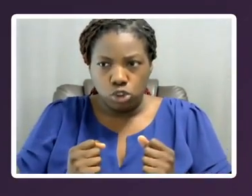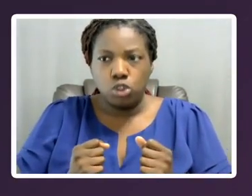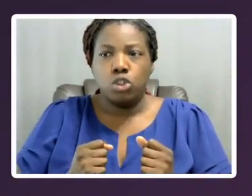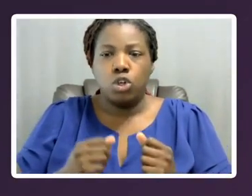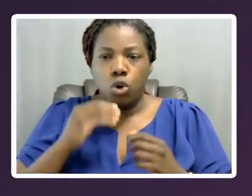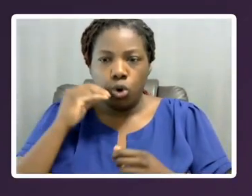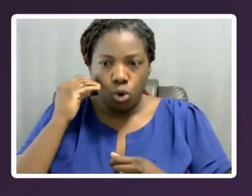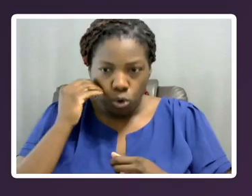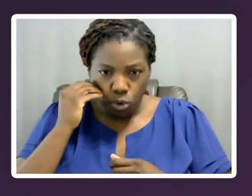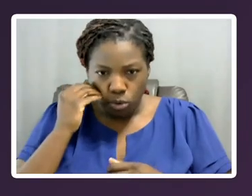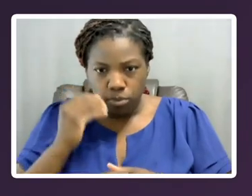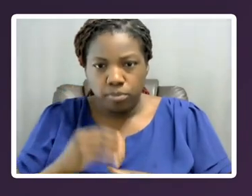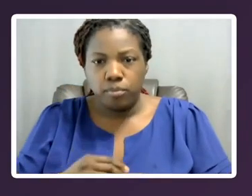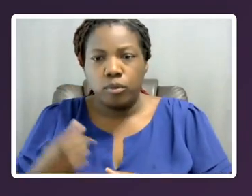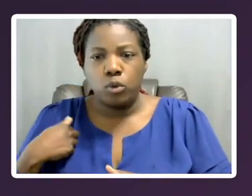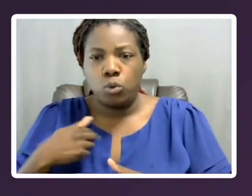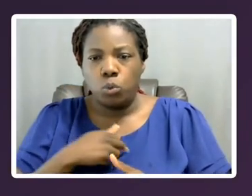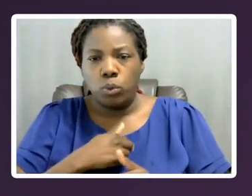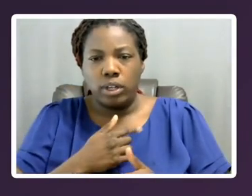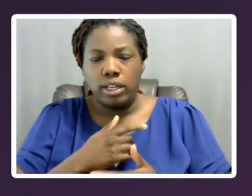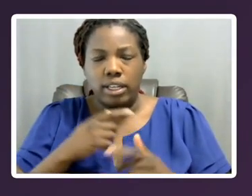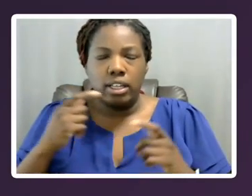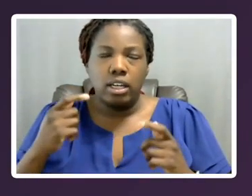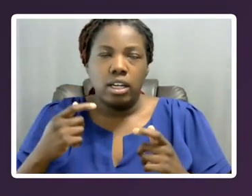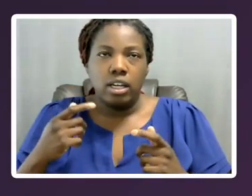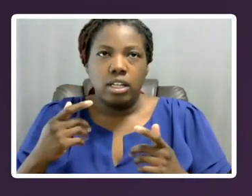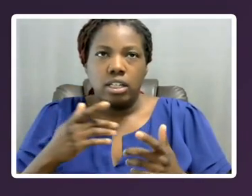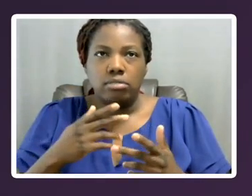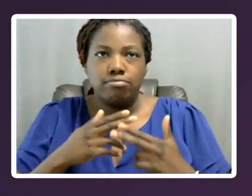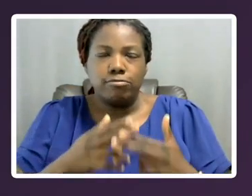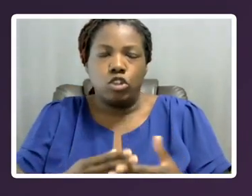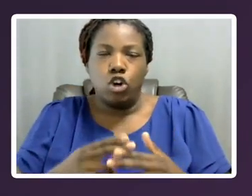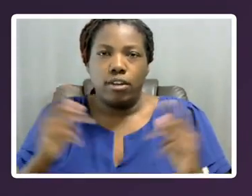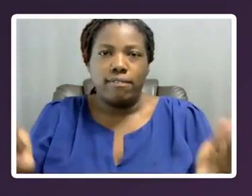because we're giving thanks for the best of the season. It's really important to do that